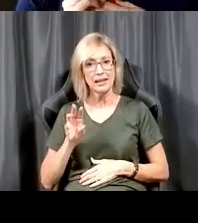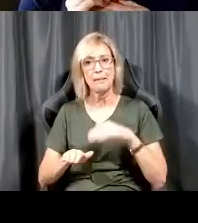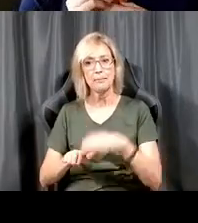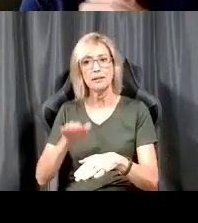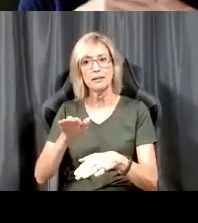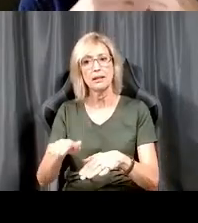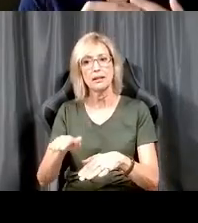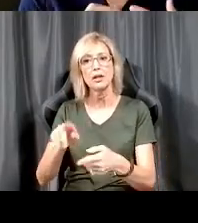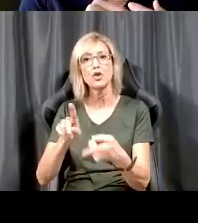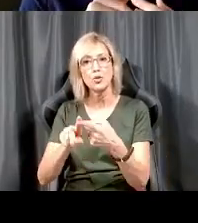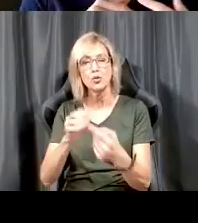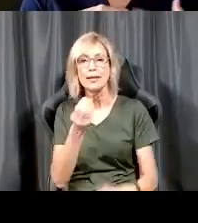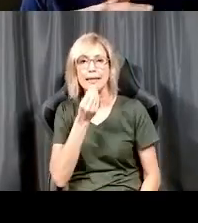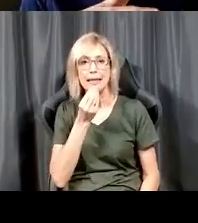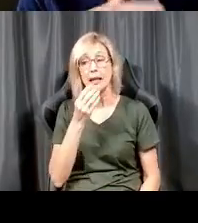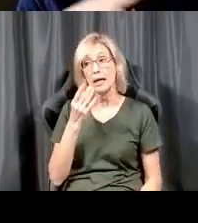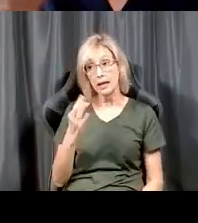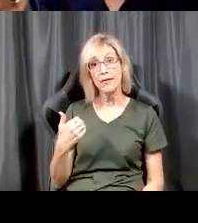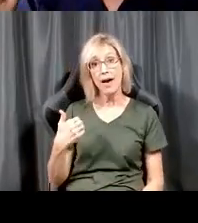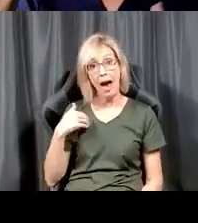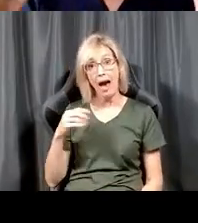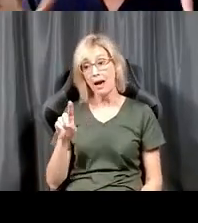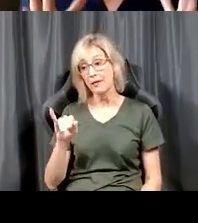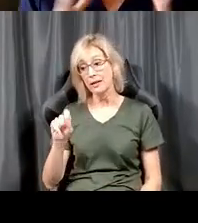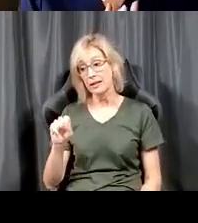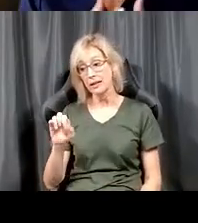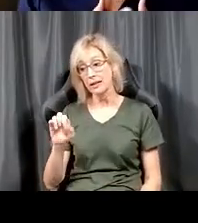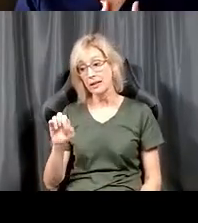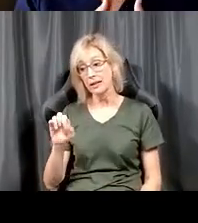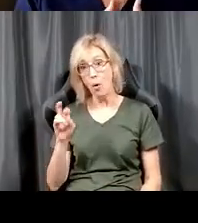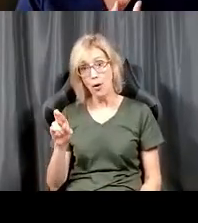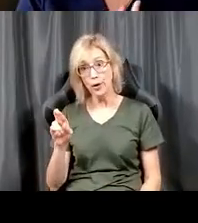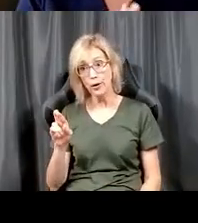Kids that have feeding disorders, usually have less than 20 foods in their diet.